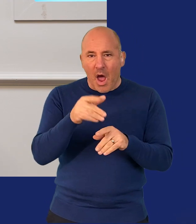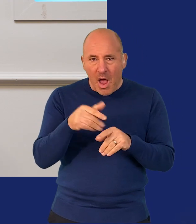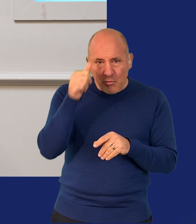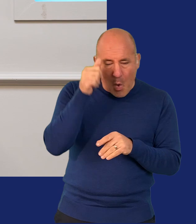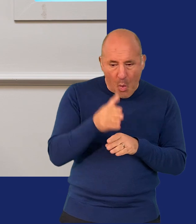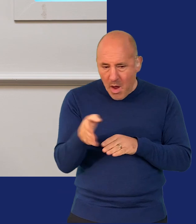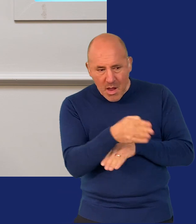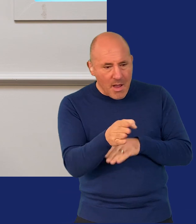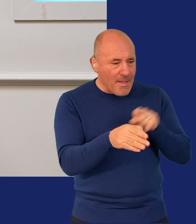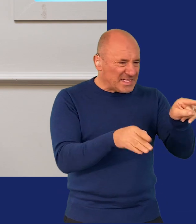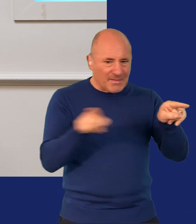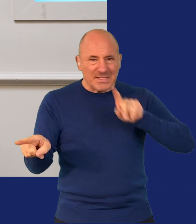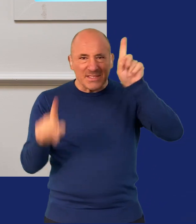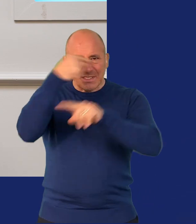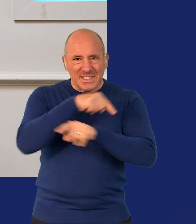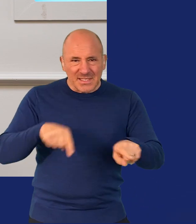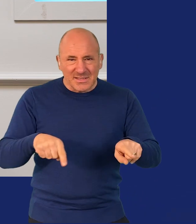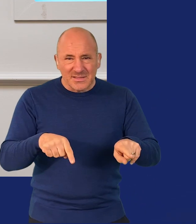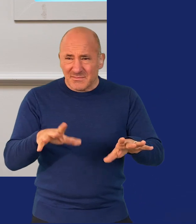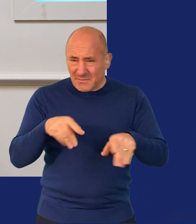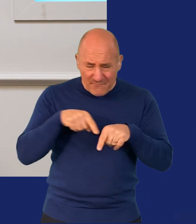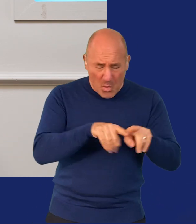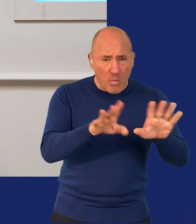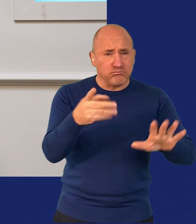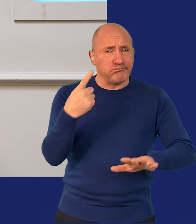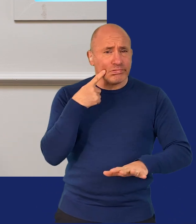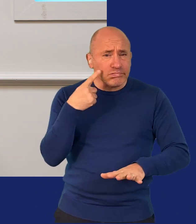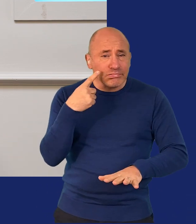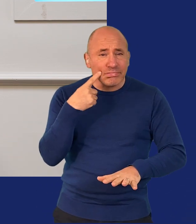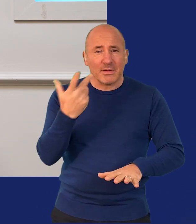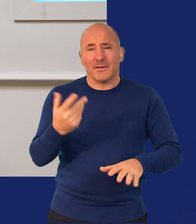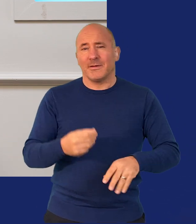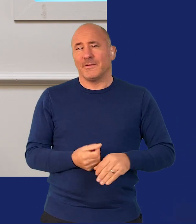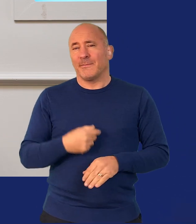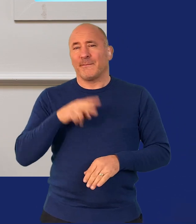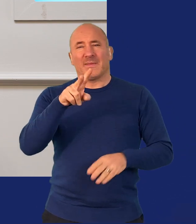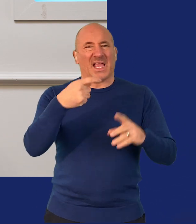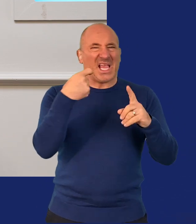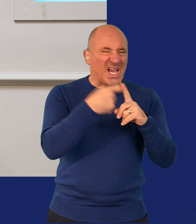Really easy to follow. Um, I've seen pictures of the kitchens and all the cupboards and